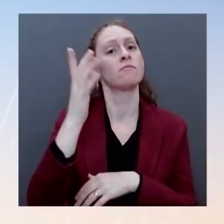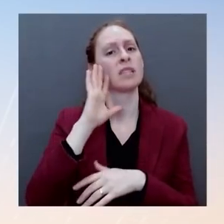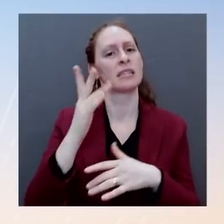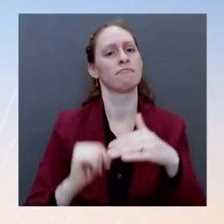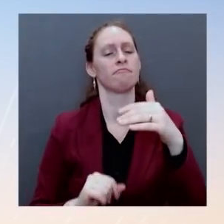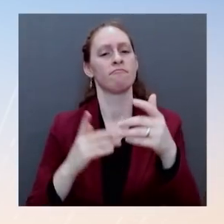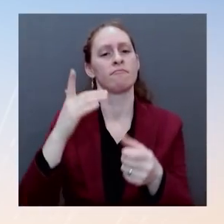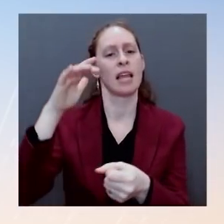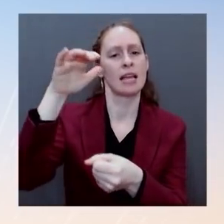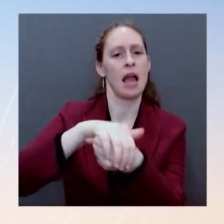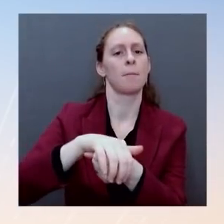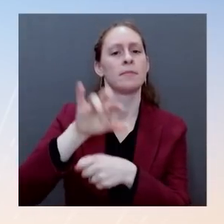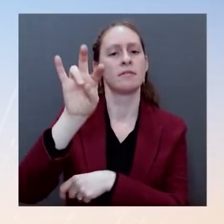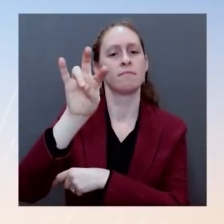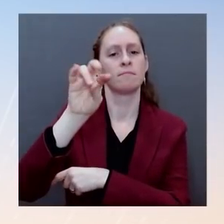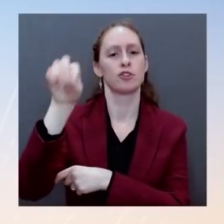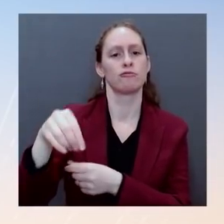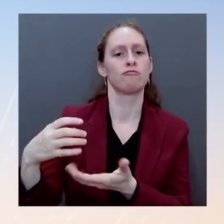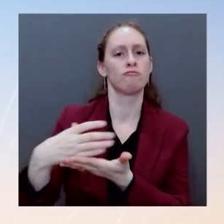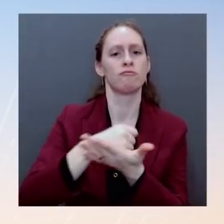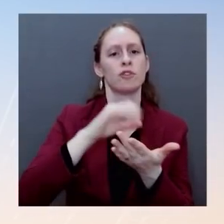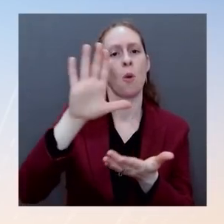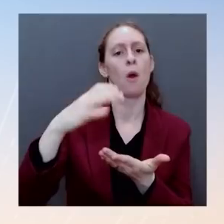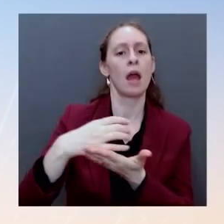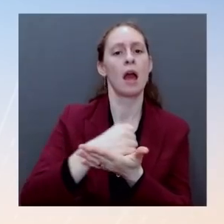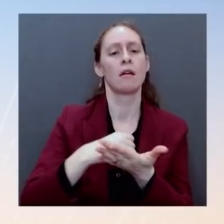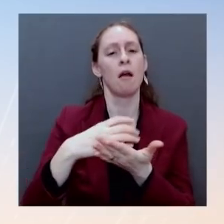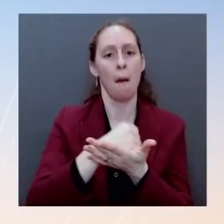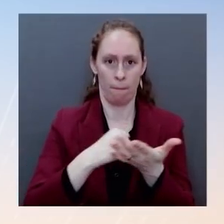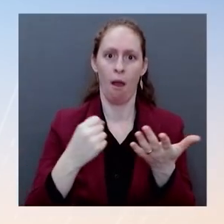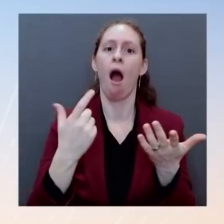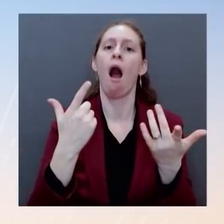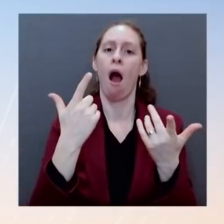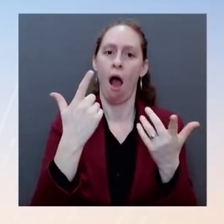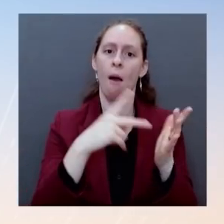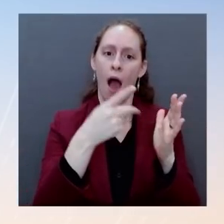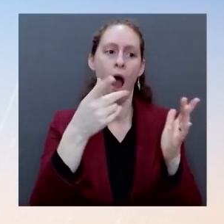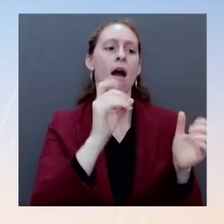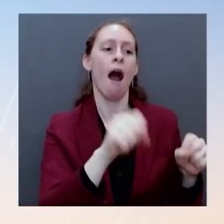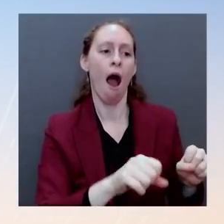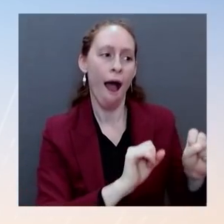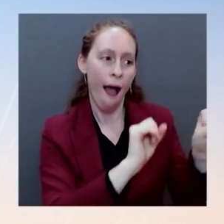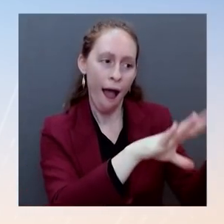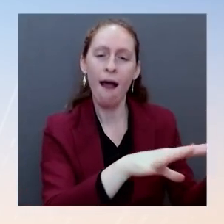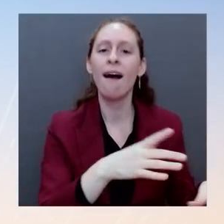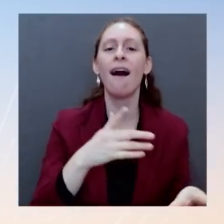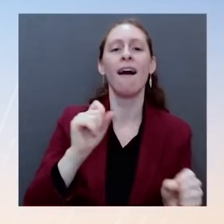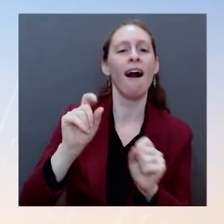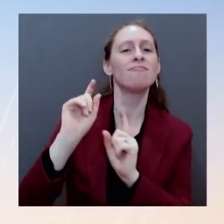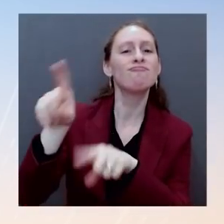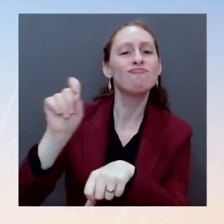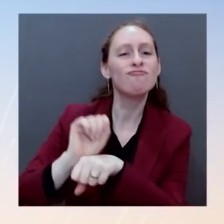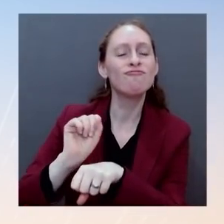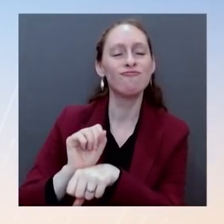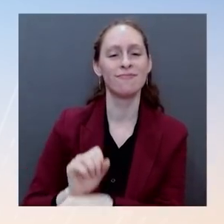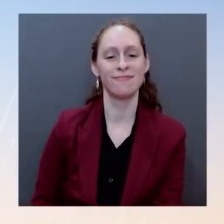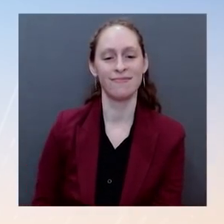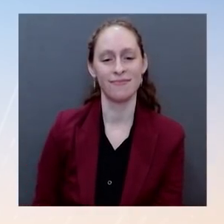as they choose to. The Press: Thank you. You mentioned the port measures you're taking, setting up these off-site areas.